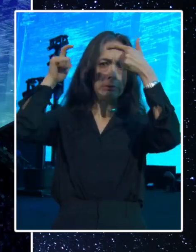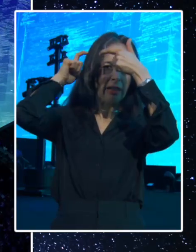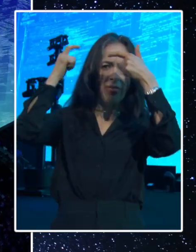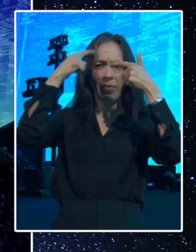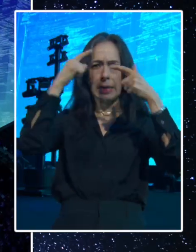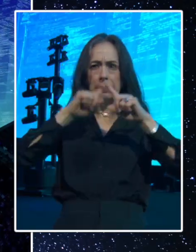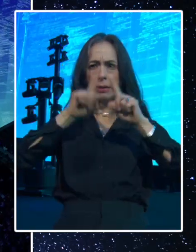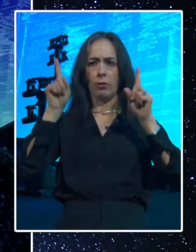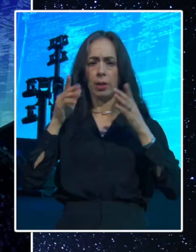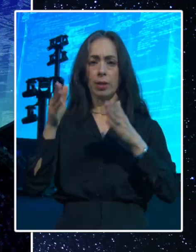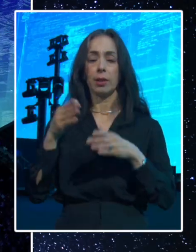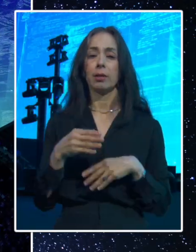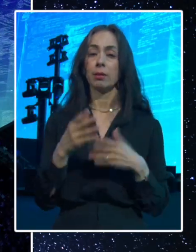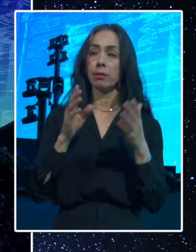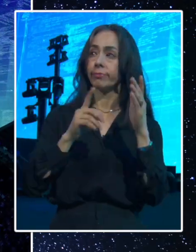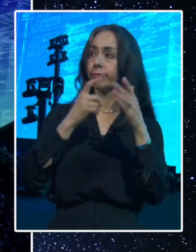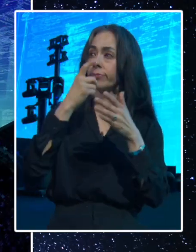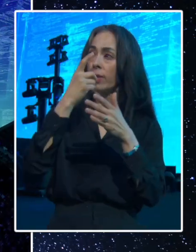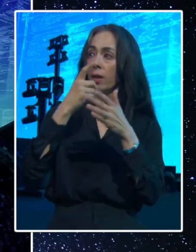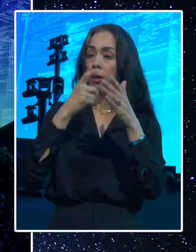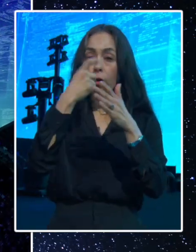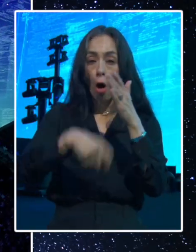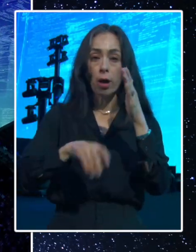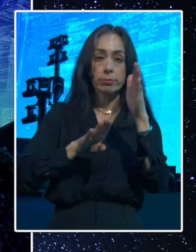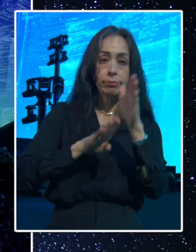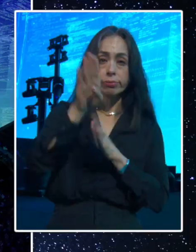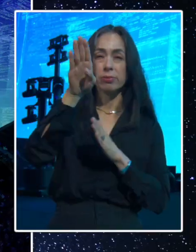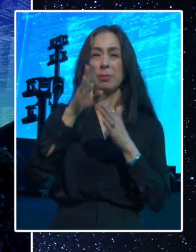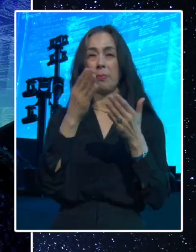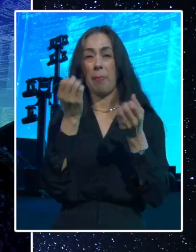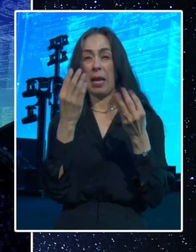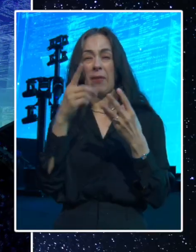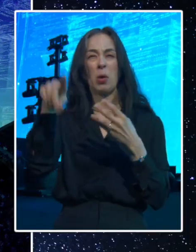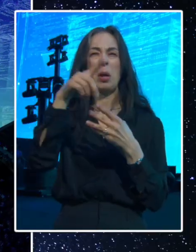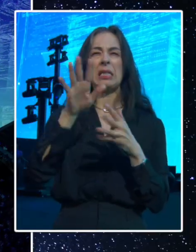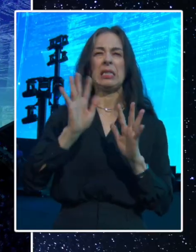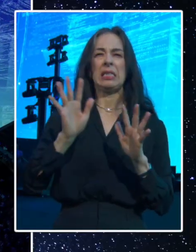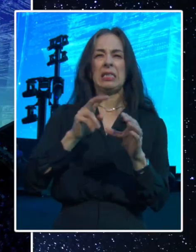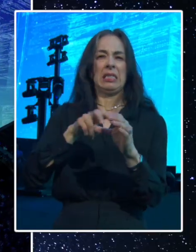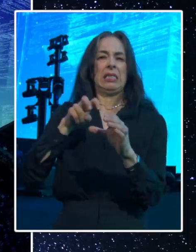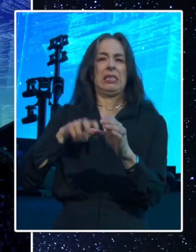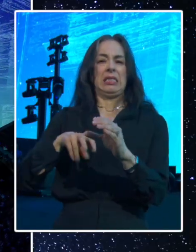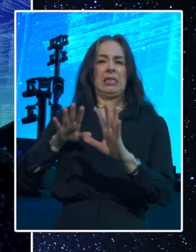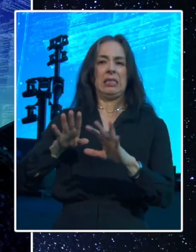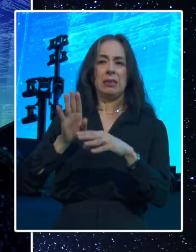and many of you are pushing back on commercial business models and solutions that lock you in.